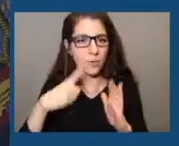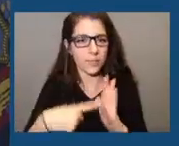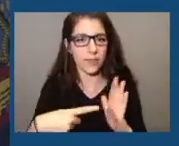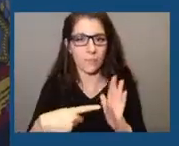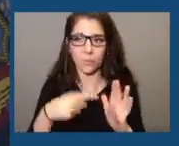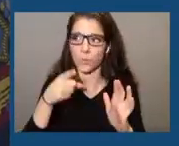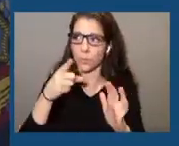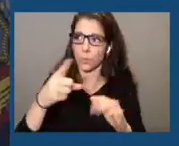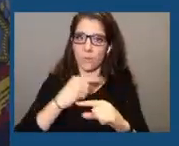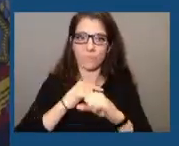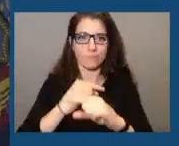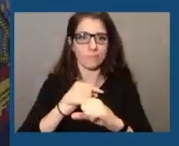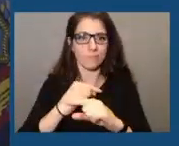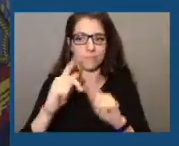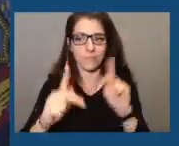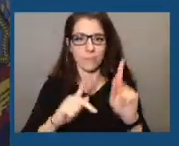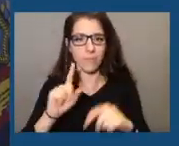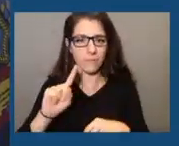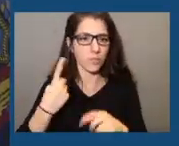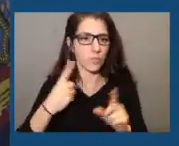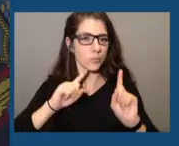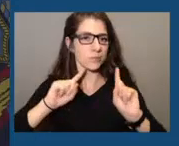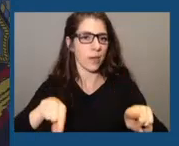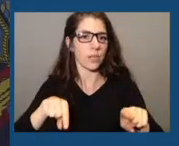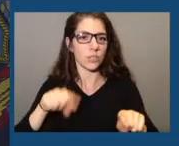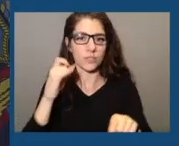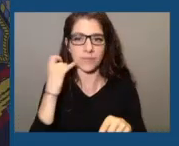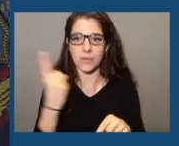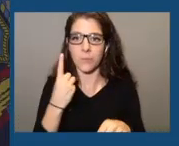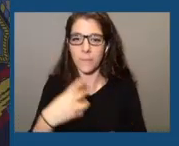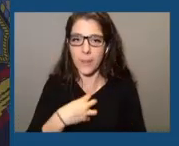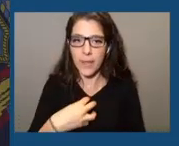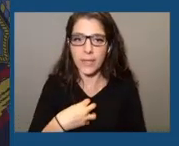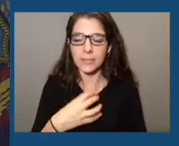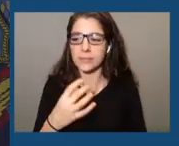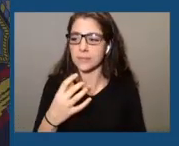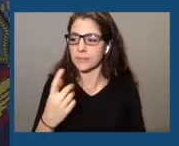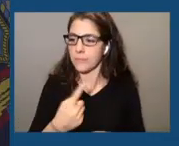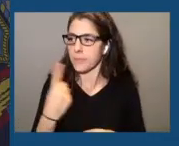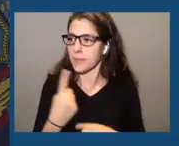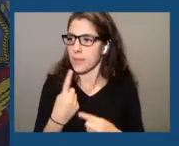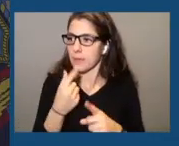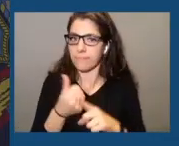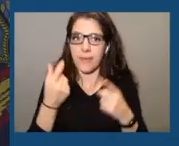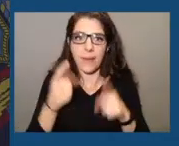You are the ones who are the first responders when someone complains that there's been something that happened to them personally or an institution,